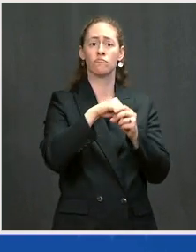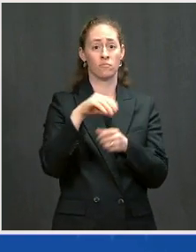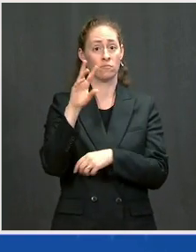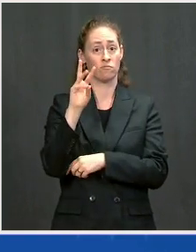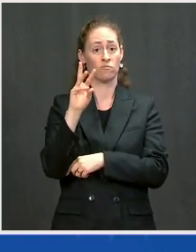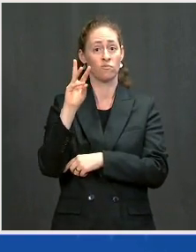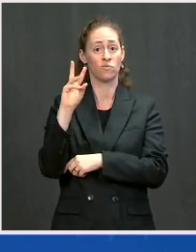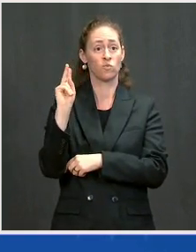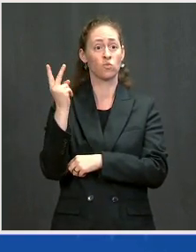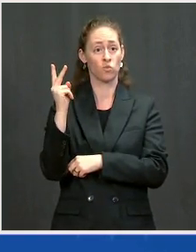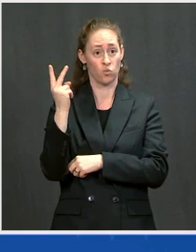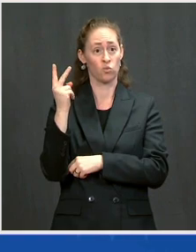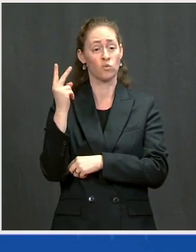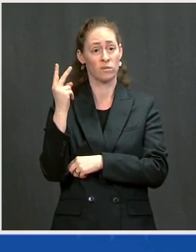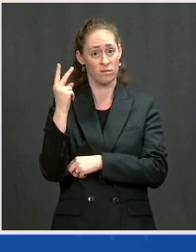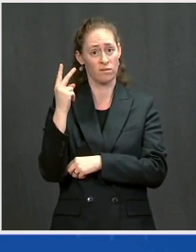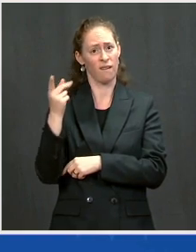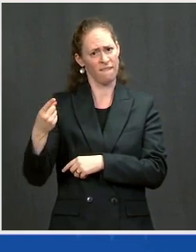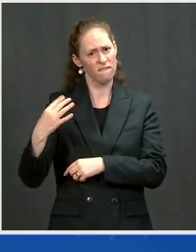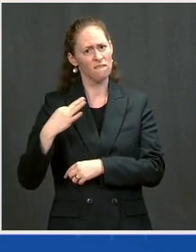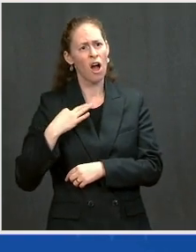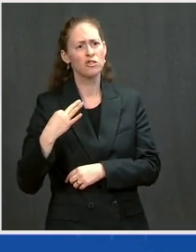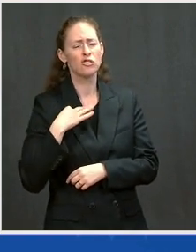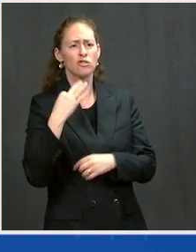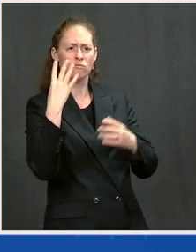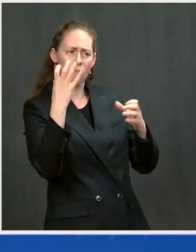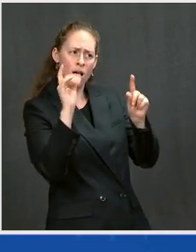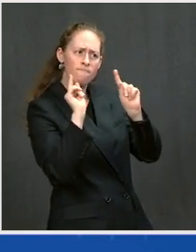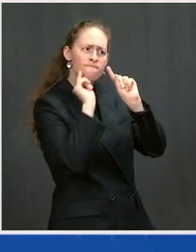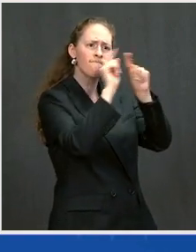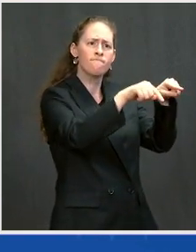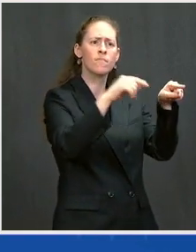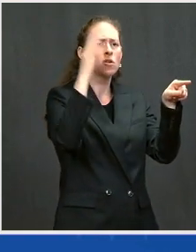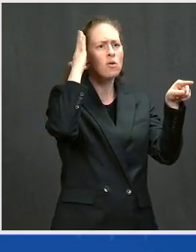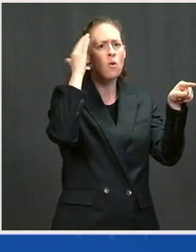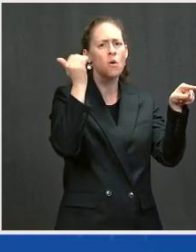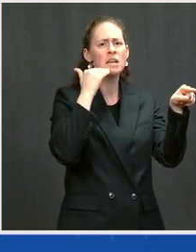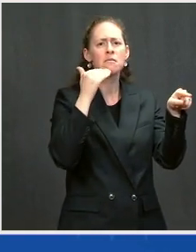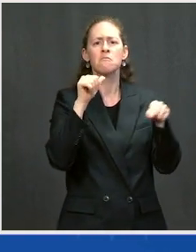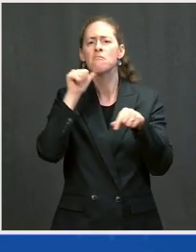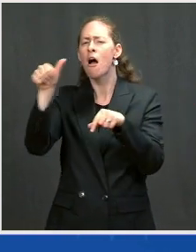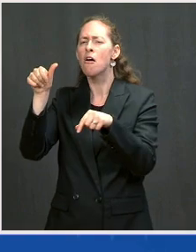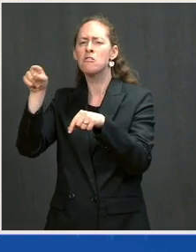instead of the safer posting in Japan. He volunteered for the new ranger company.